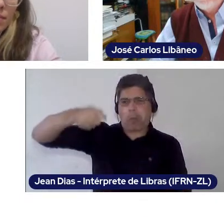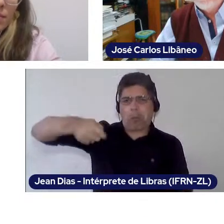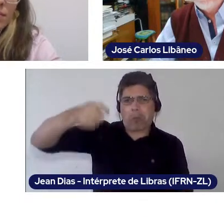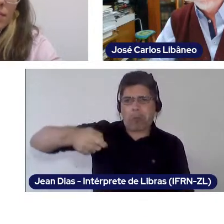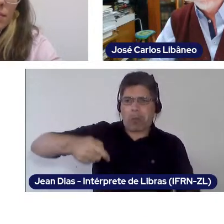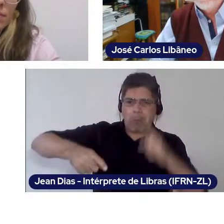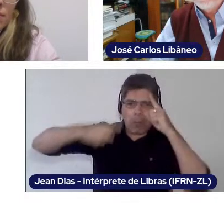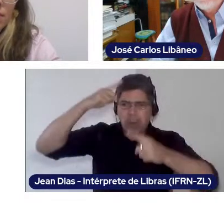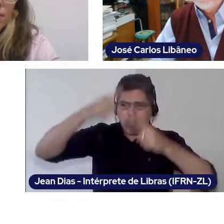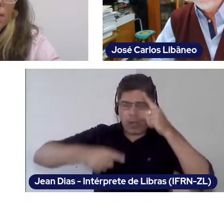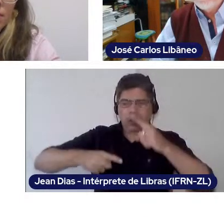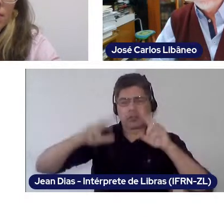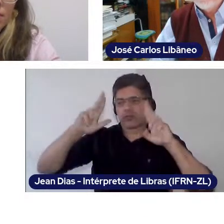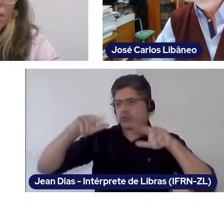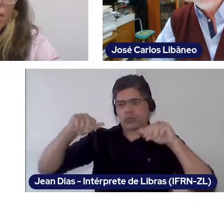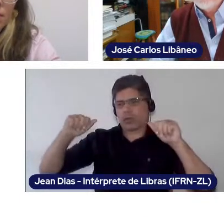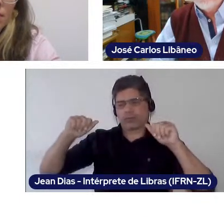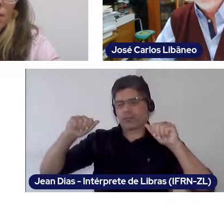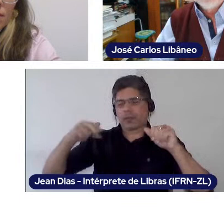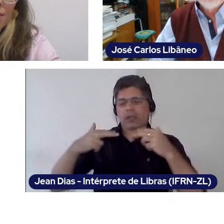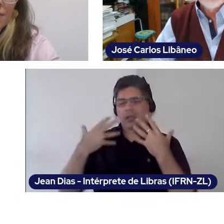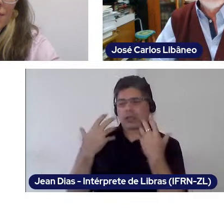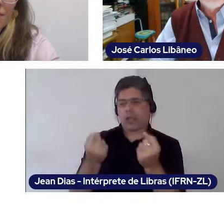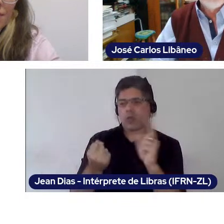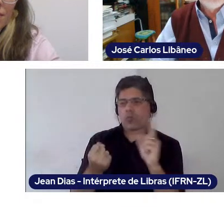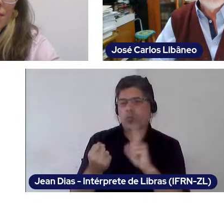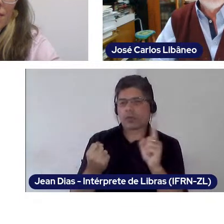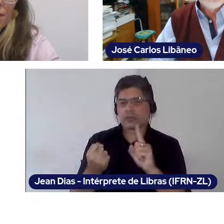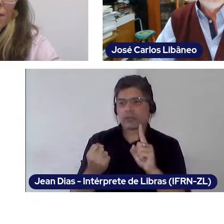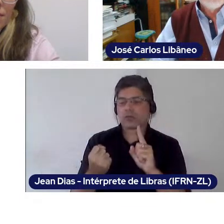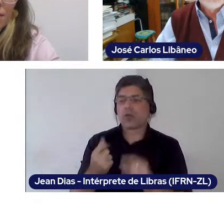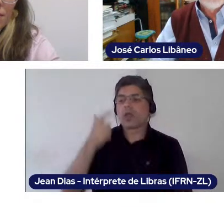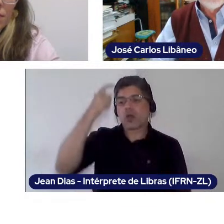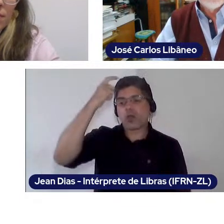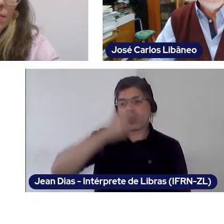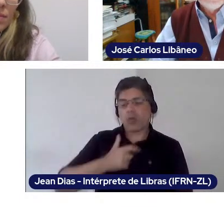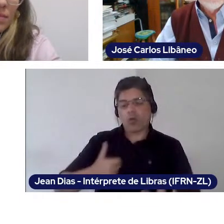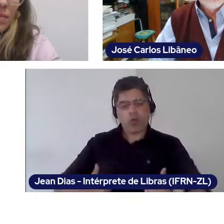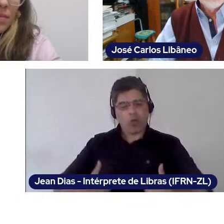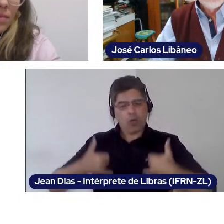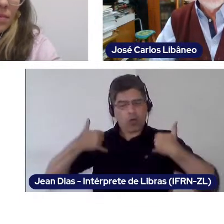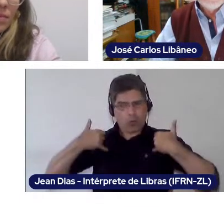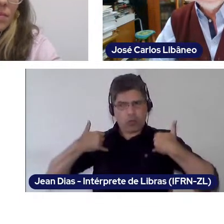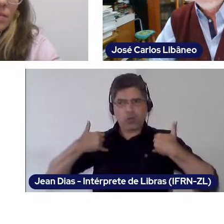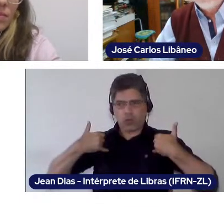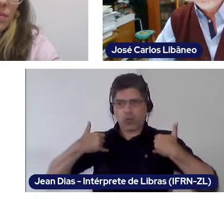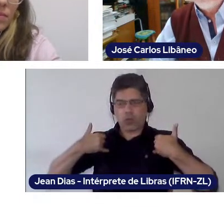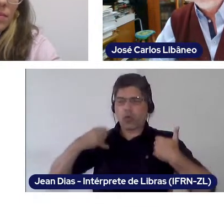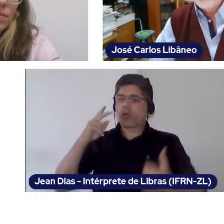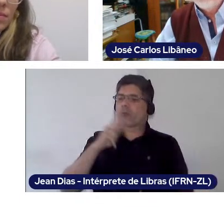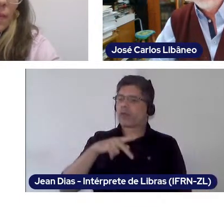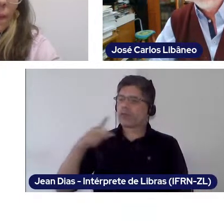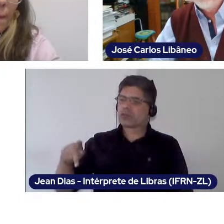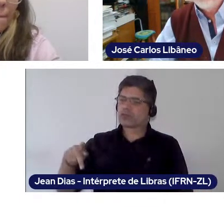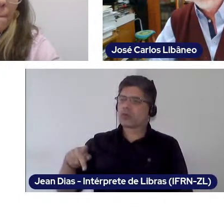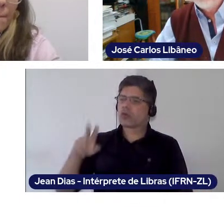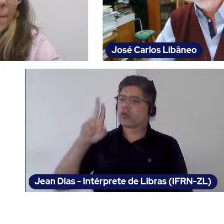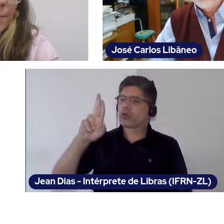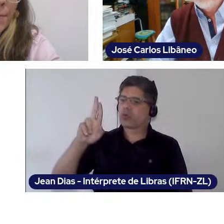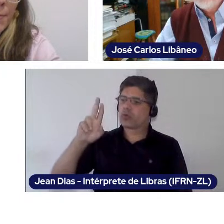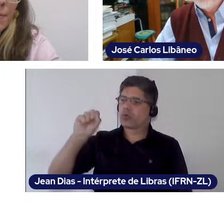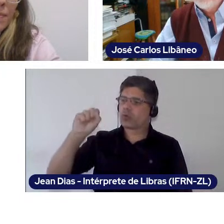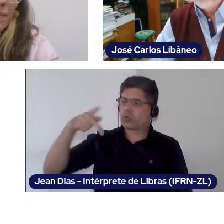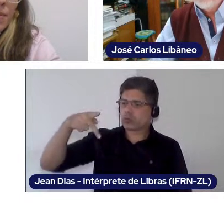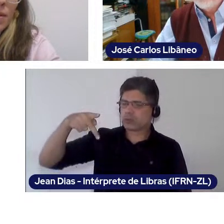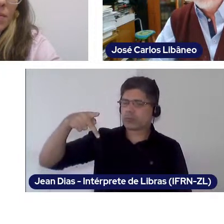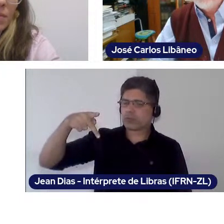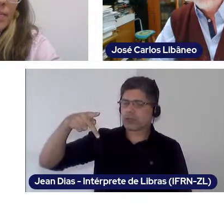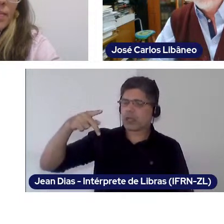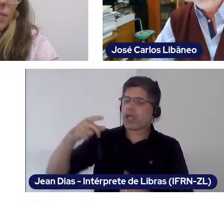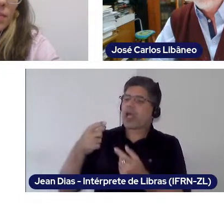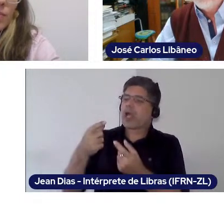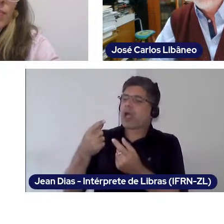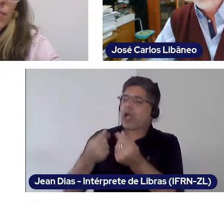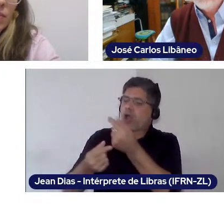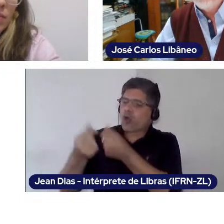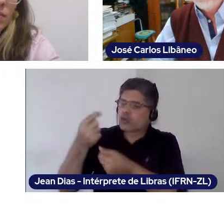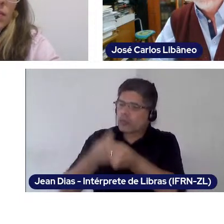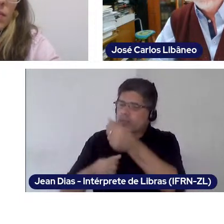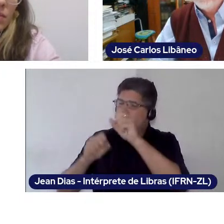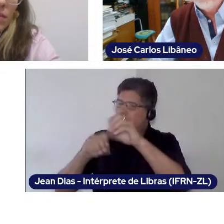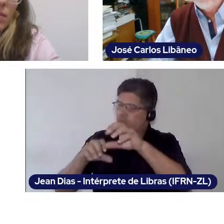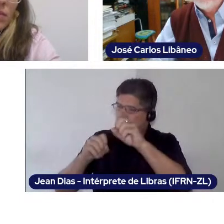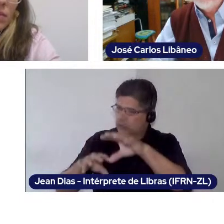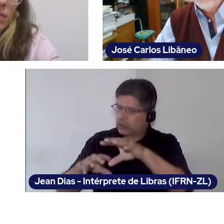And I am proud of saying that, being a professor of "Economics of Education" at USP (São Paulo University), I have my favorite authors, those that are me references, right?